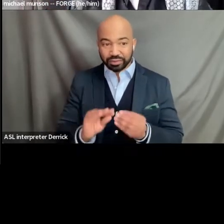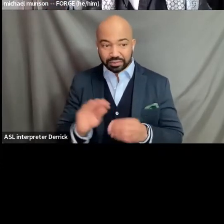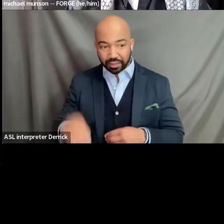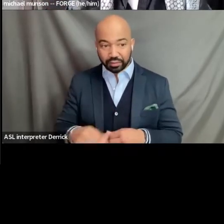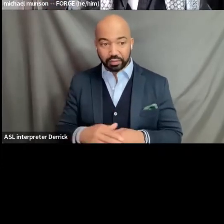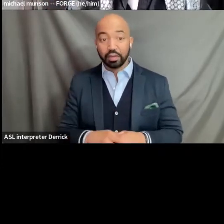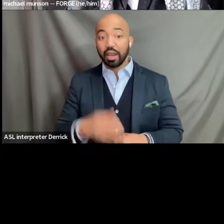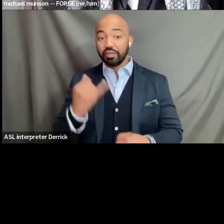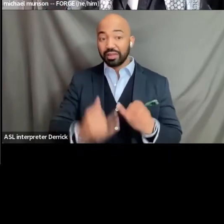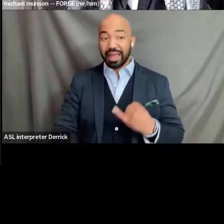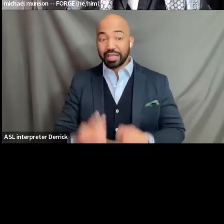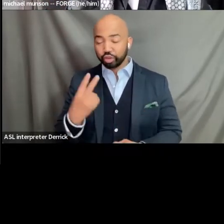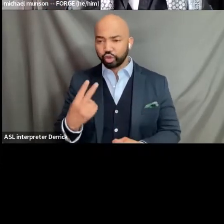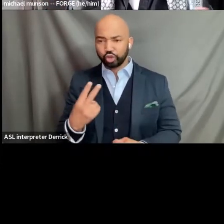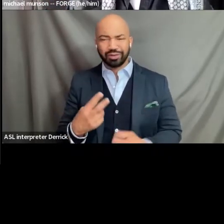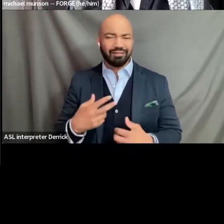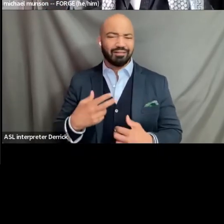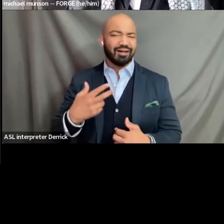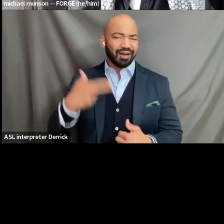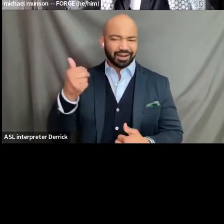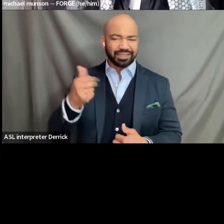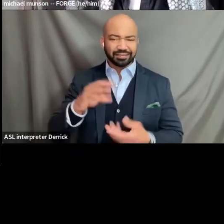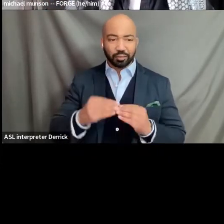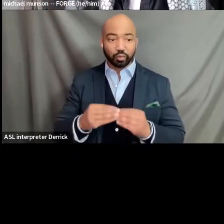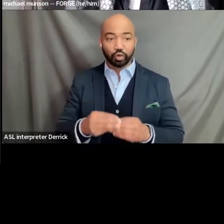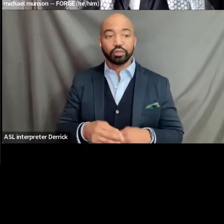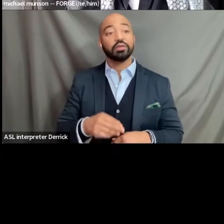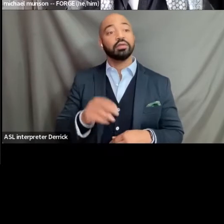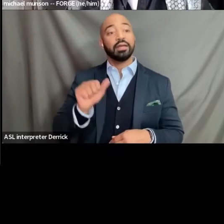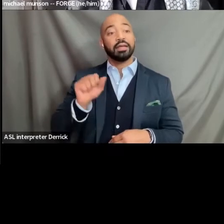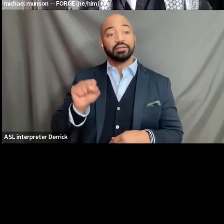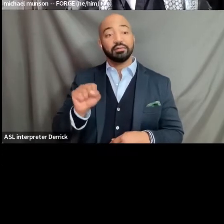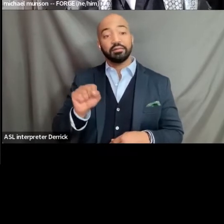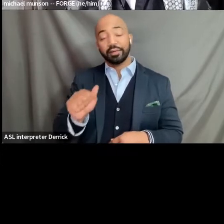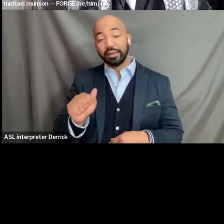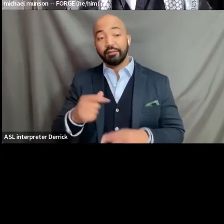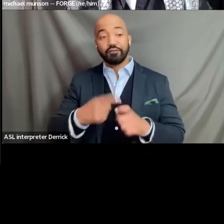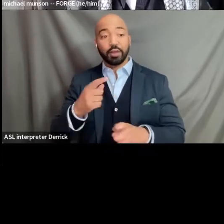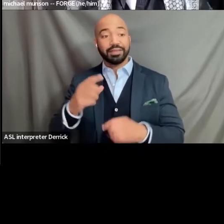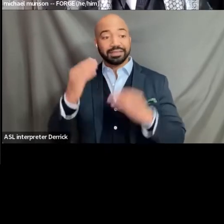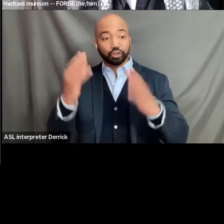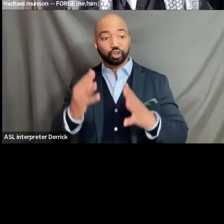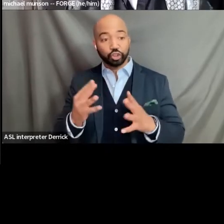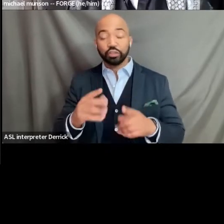the highest two factors are sexual abuse from a teacher and physical abuse from a teacher.